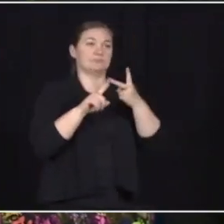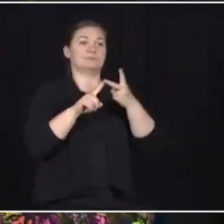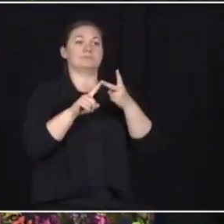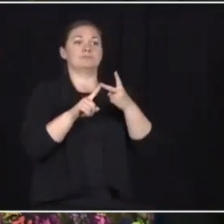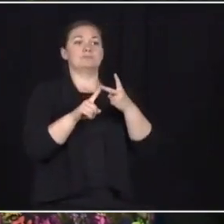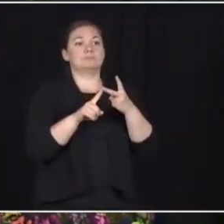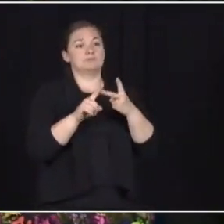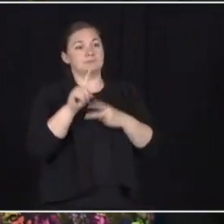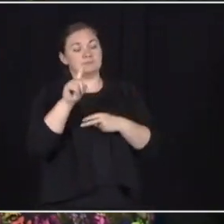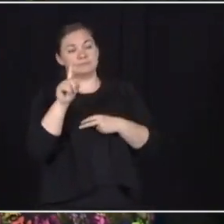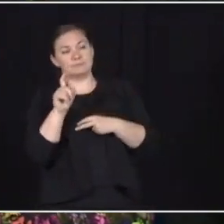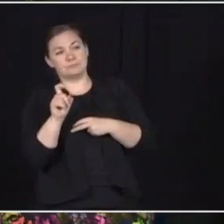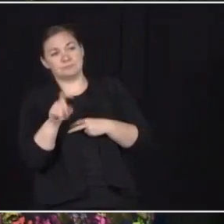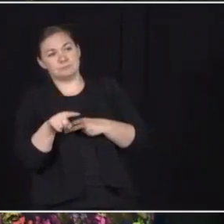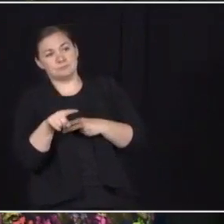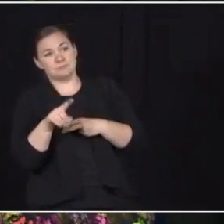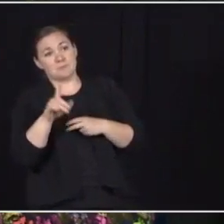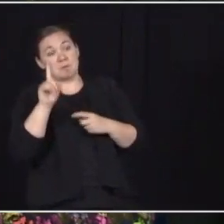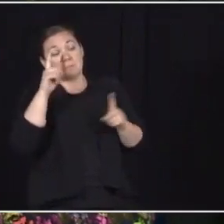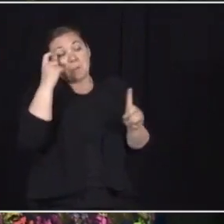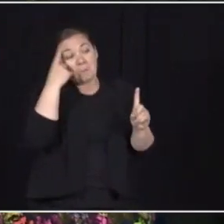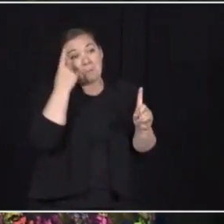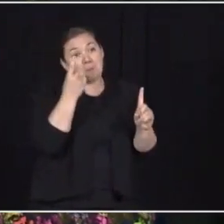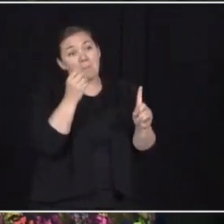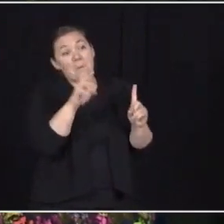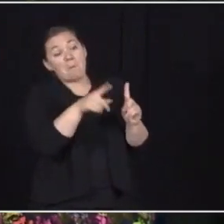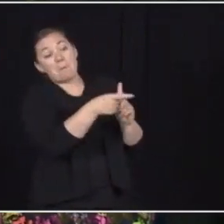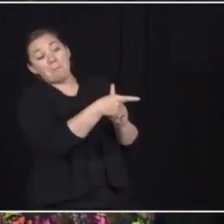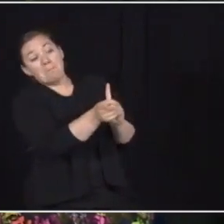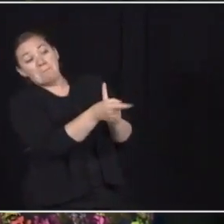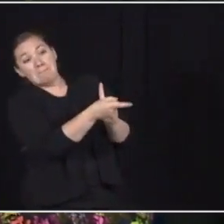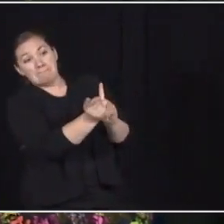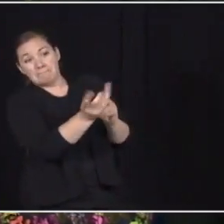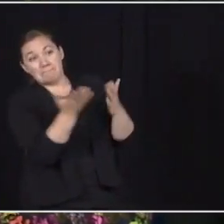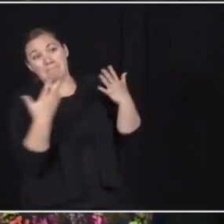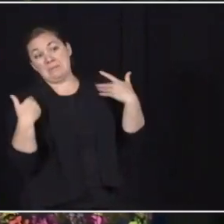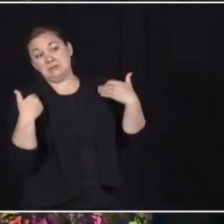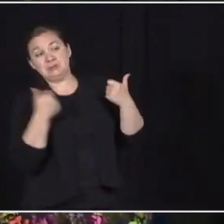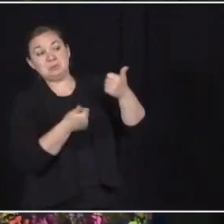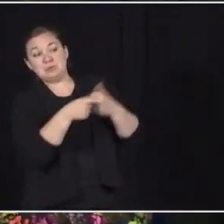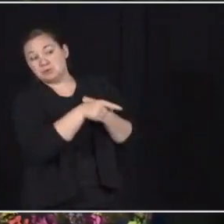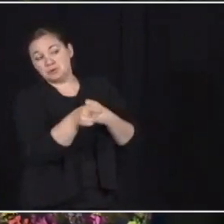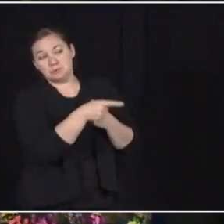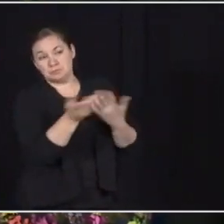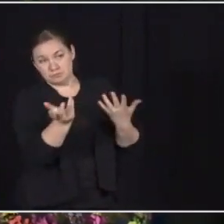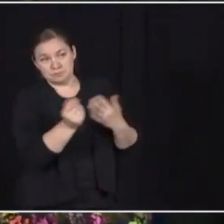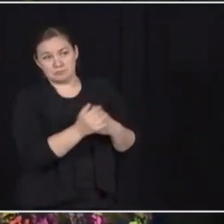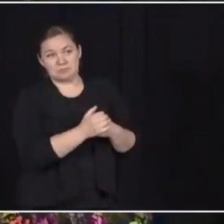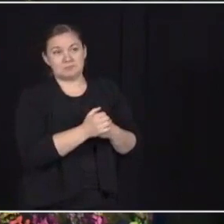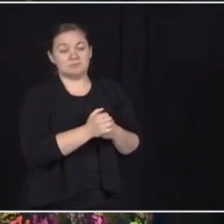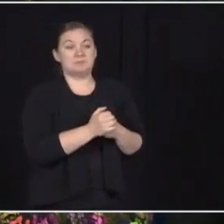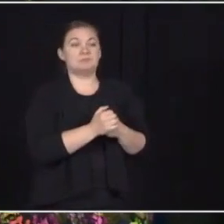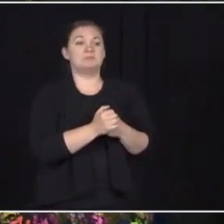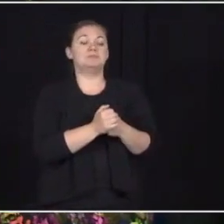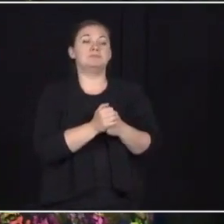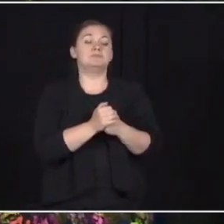I will put this follow-up either to the premier or any of the ministers who want to take it,